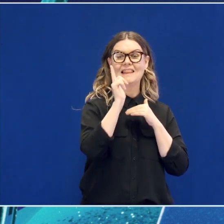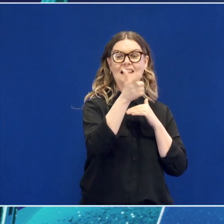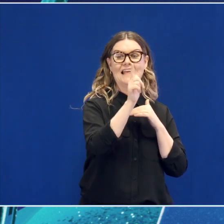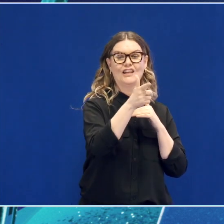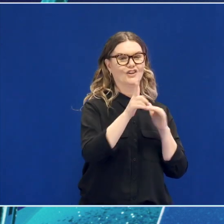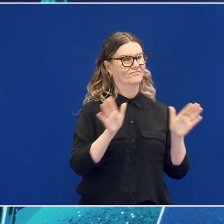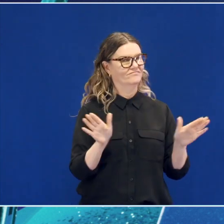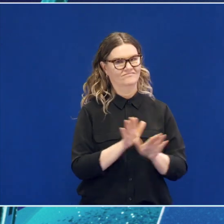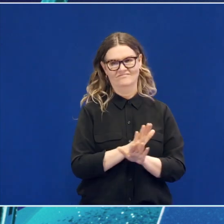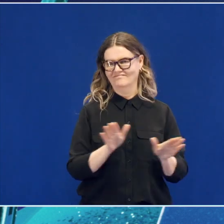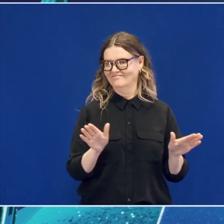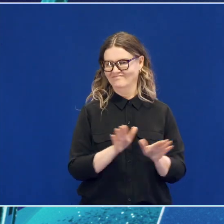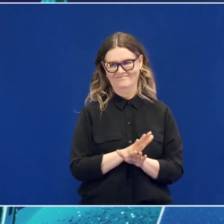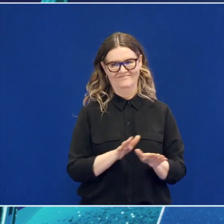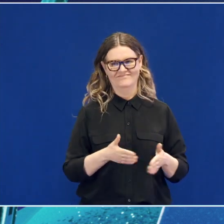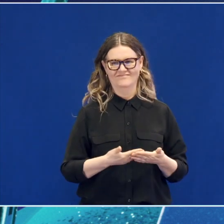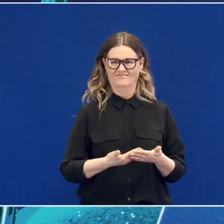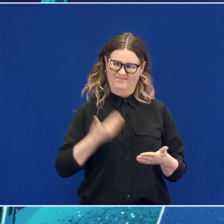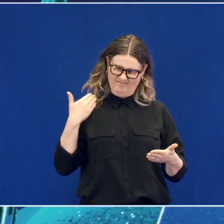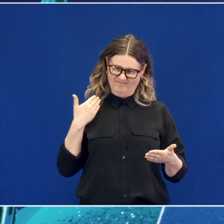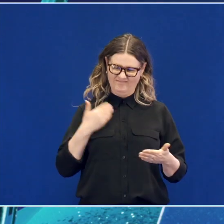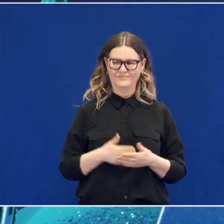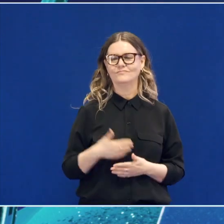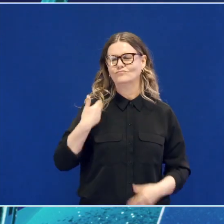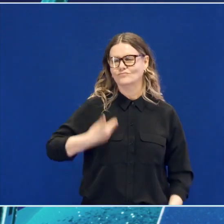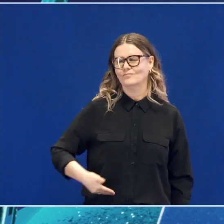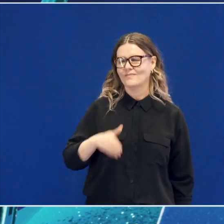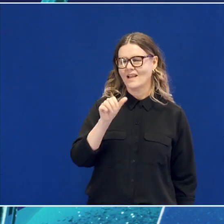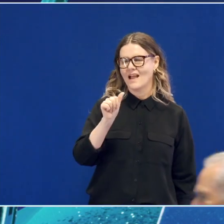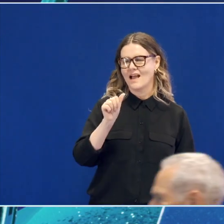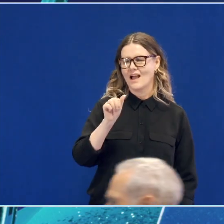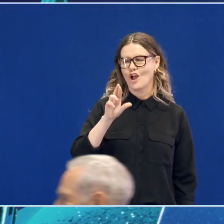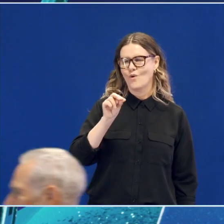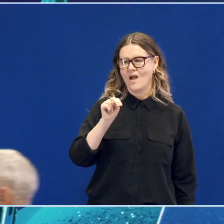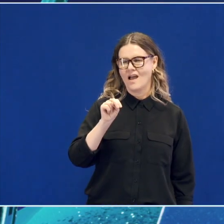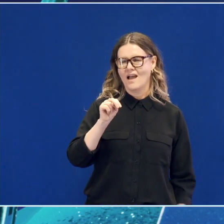by a really amazing panel here, and I'll have them introduce themselves in a minute.